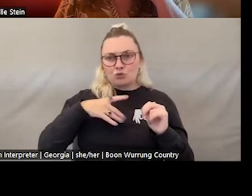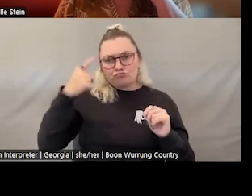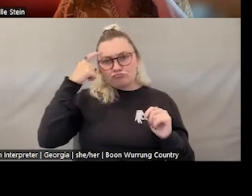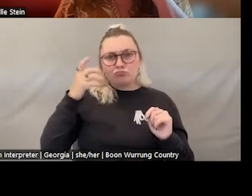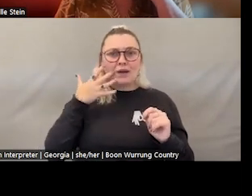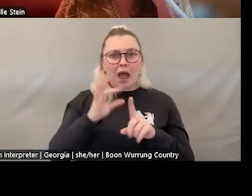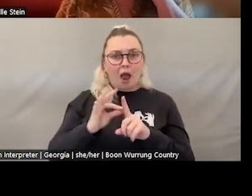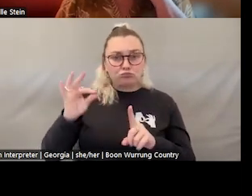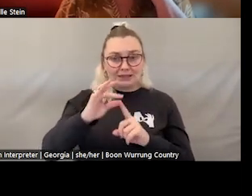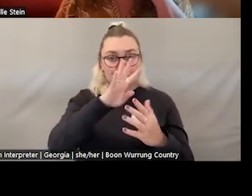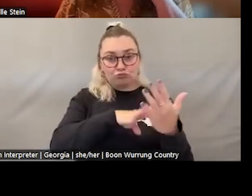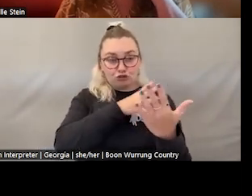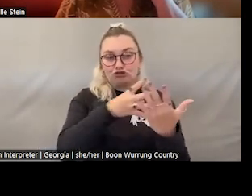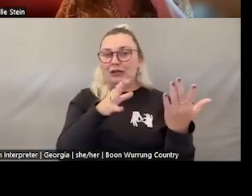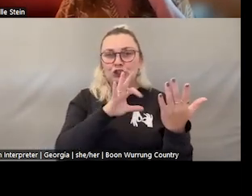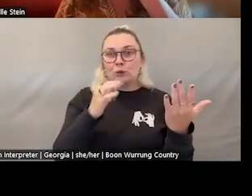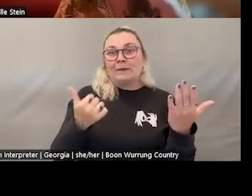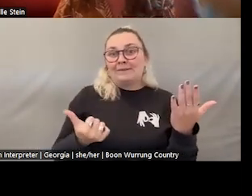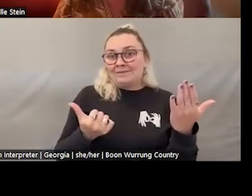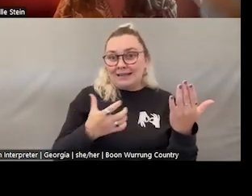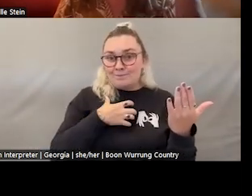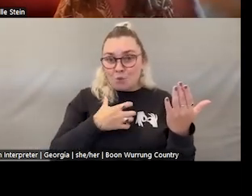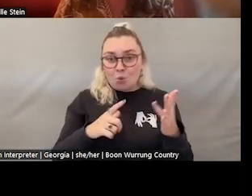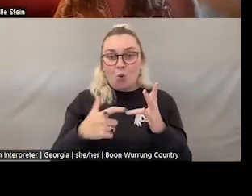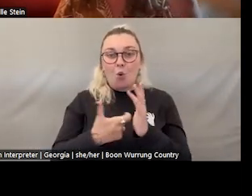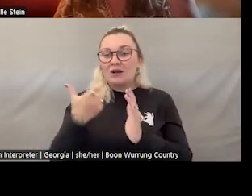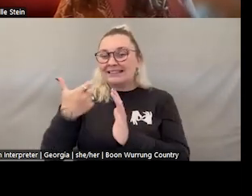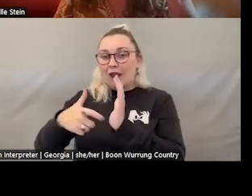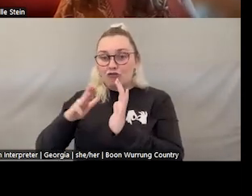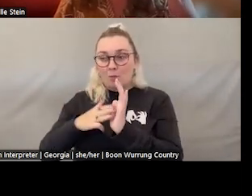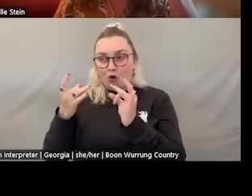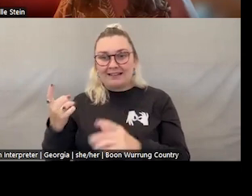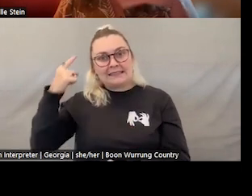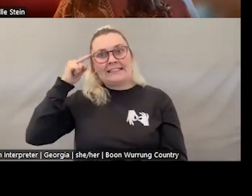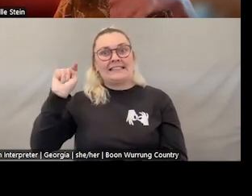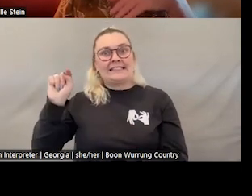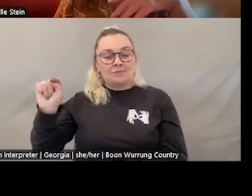and the spreadsheet is not doing it and CRM has been on your mind, some things to think